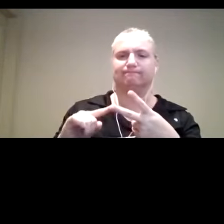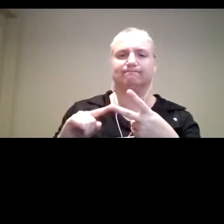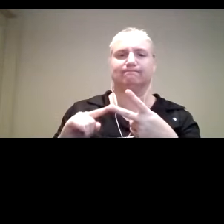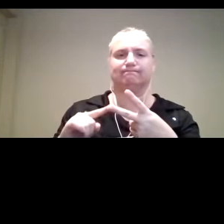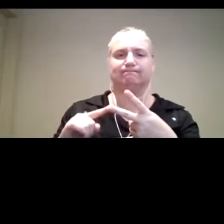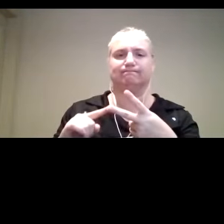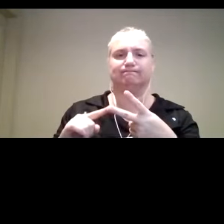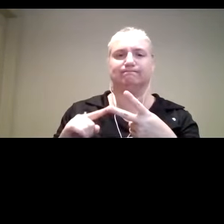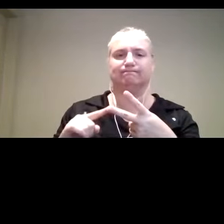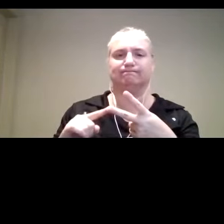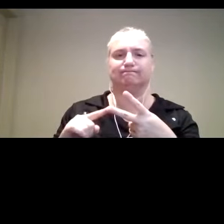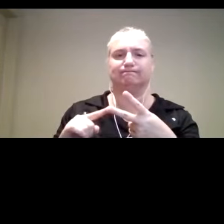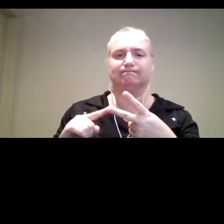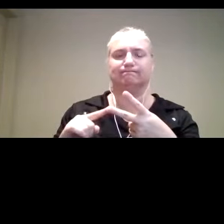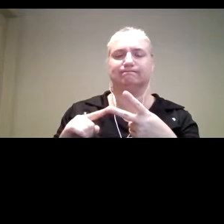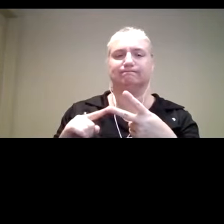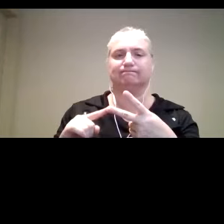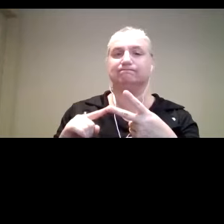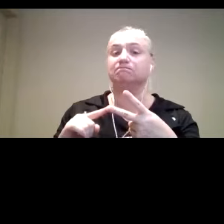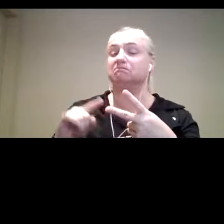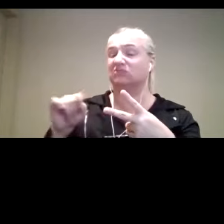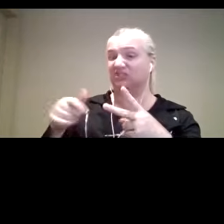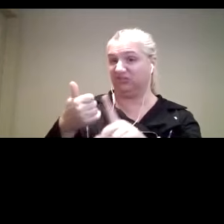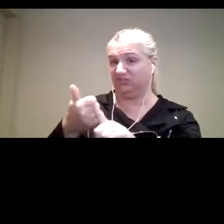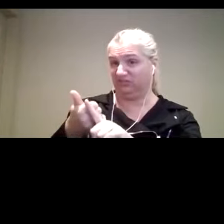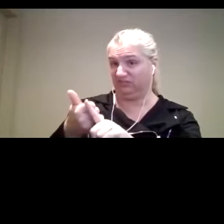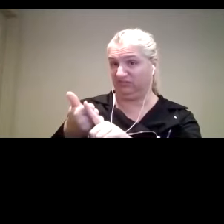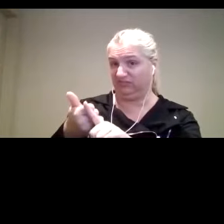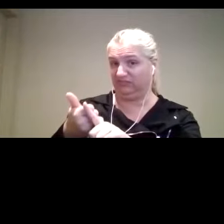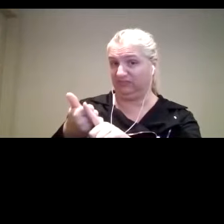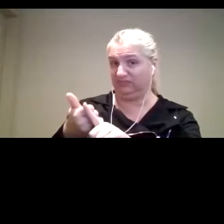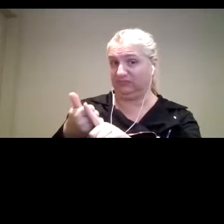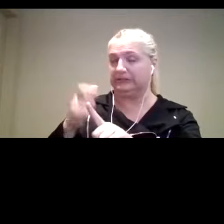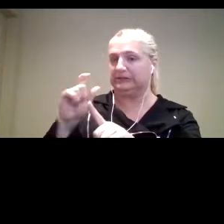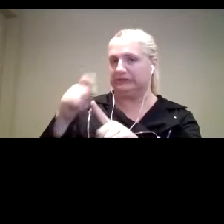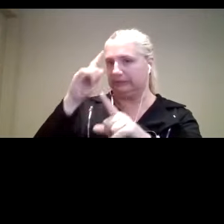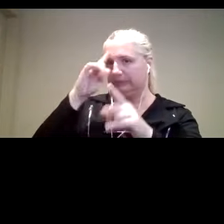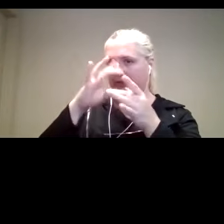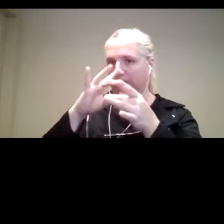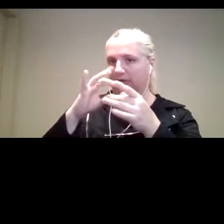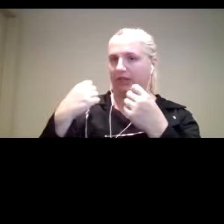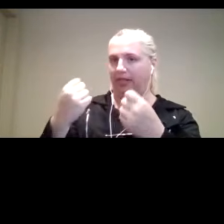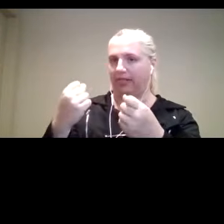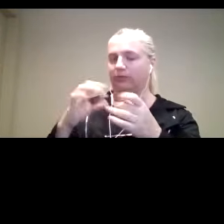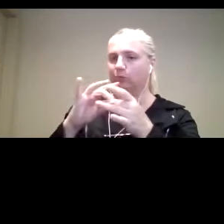And then two, does the student need mental health related services like counseling